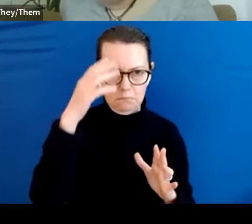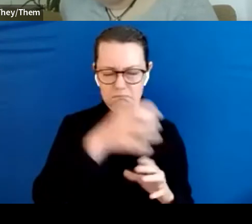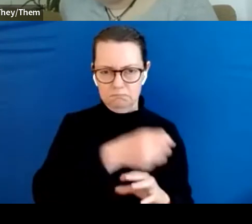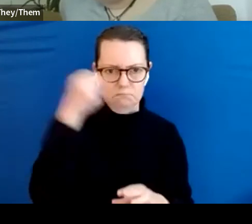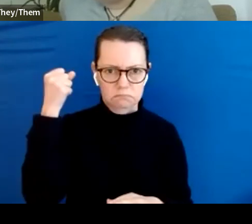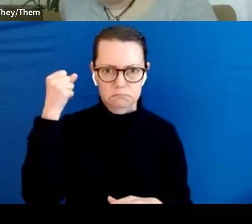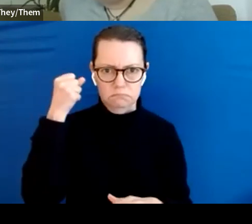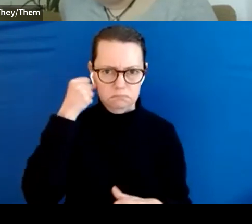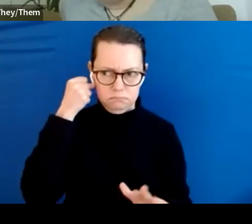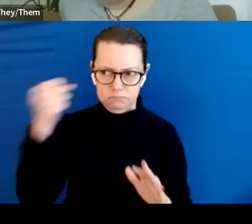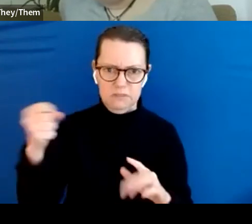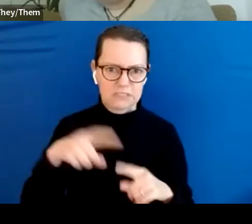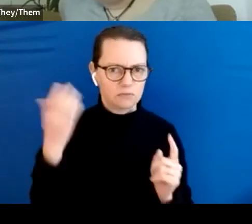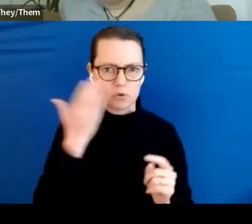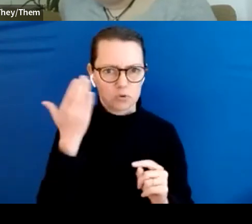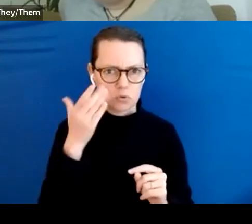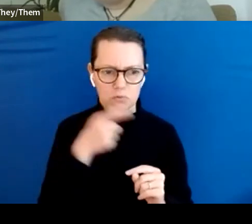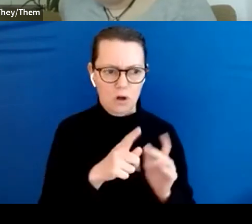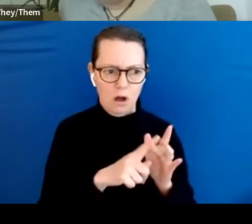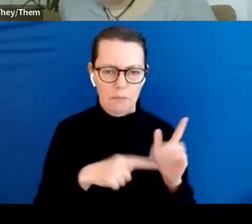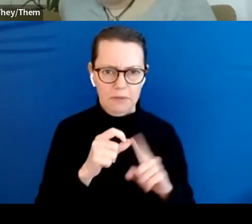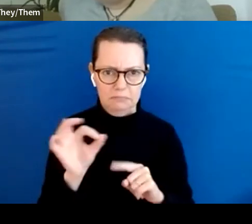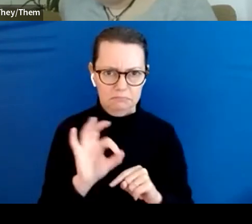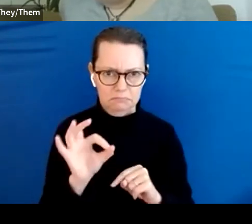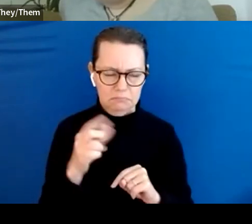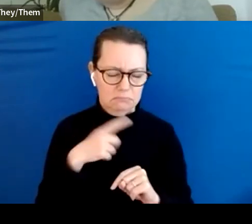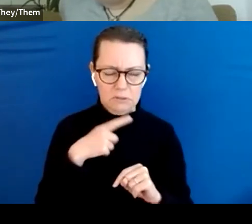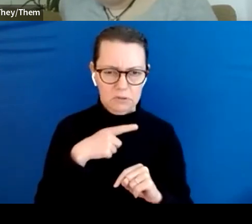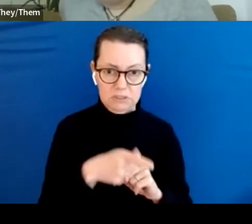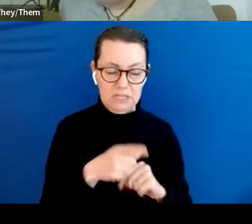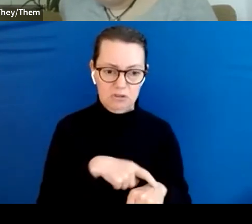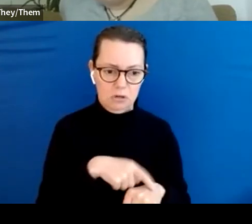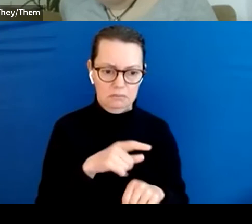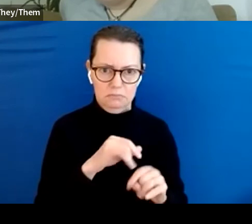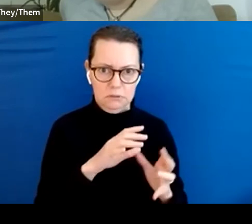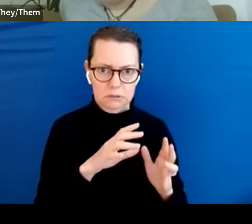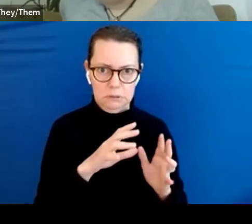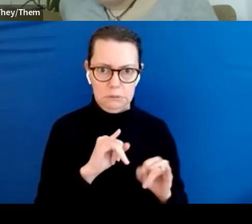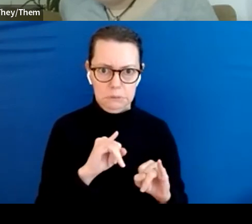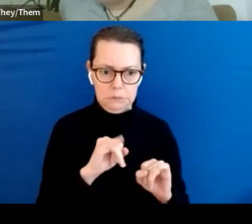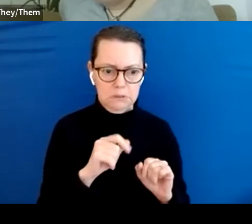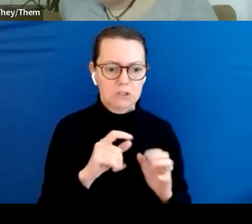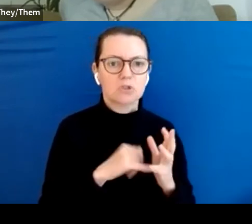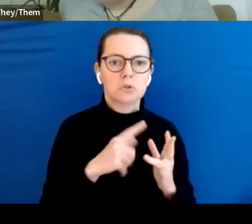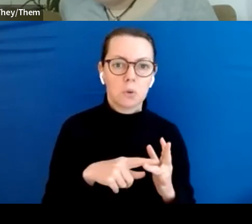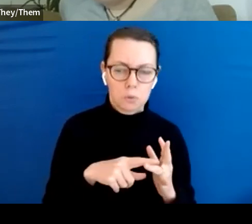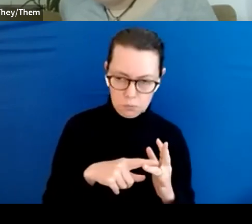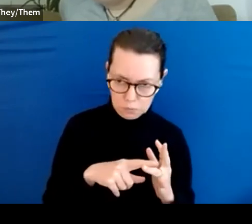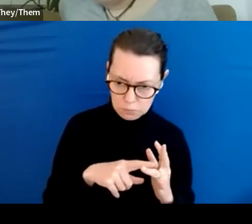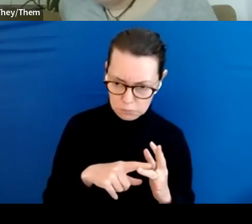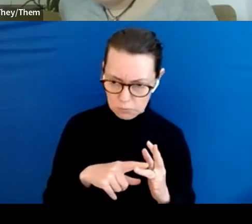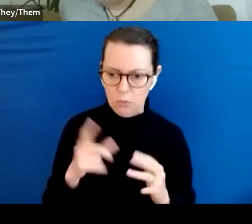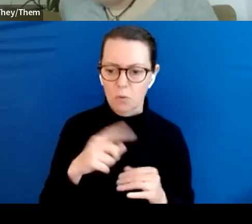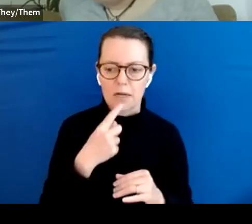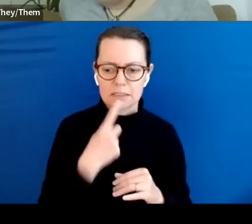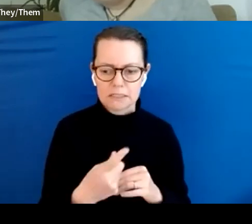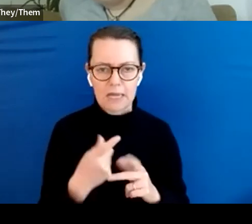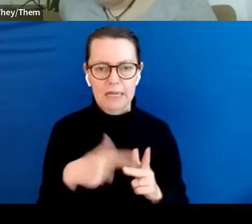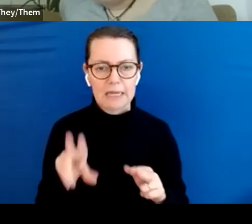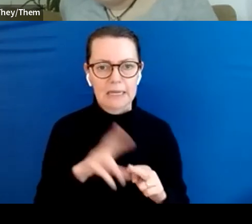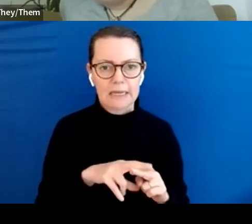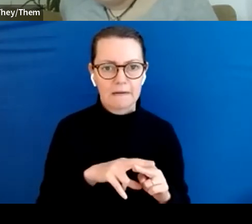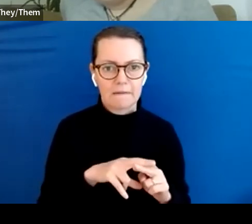My mom and dad chose not to bring me in for IOP journeys because they were very yeah just very volatile and so that's why I do want to kind of stress.